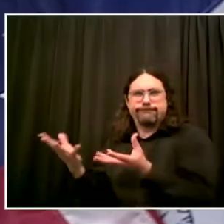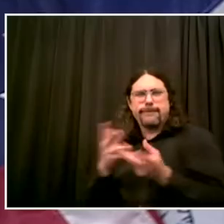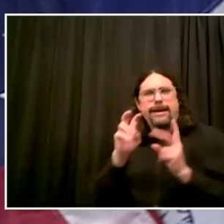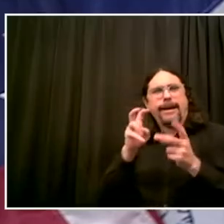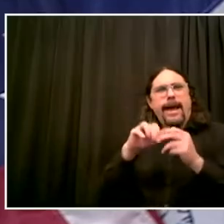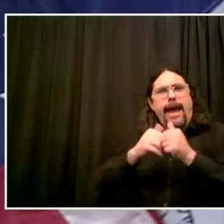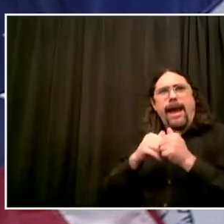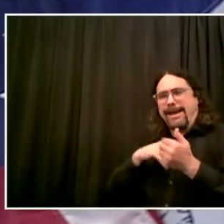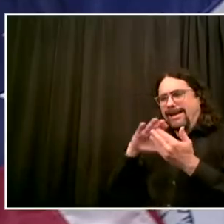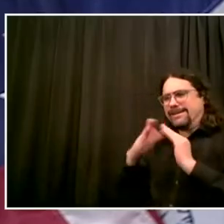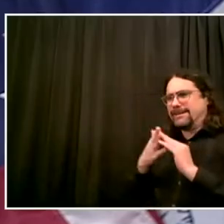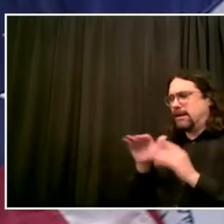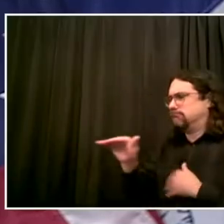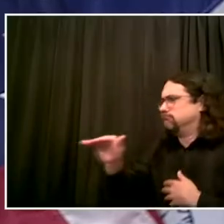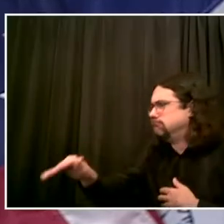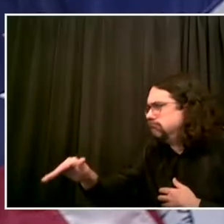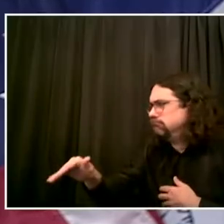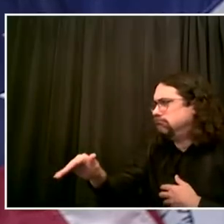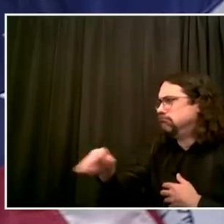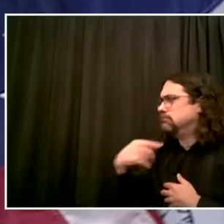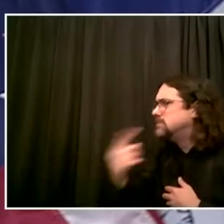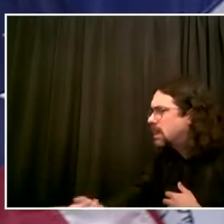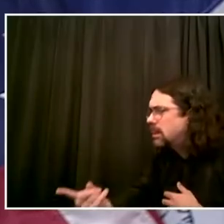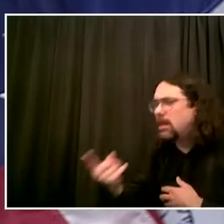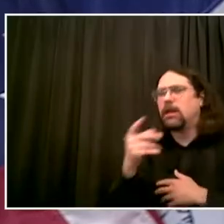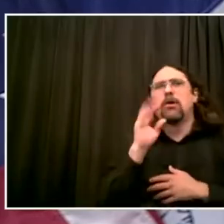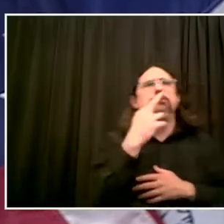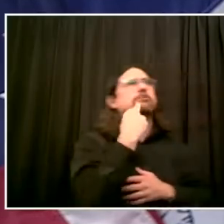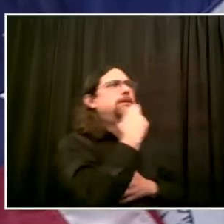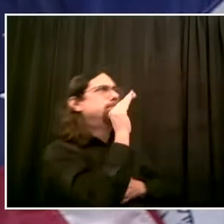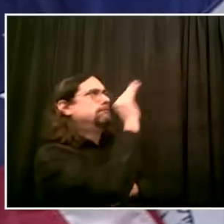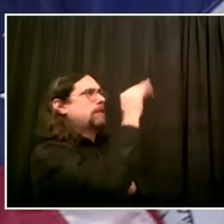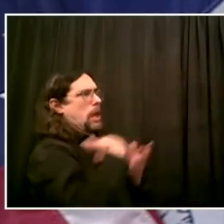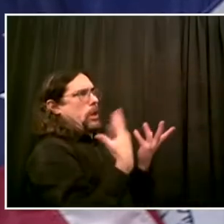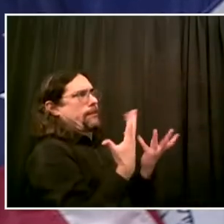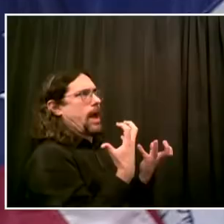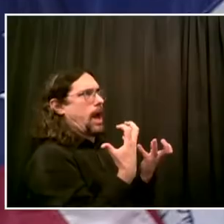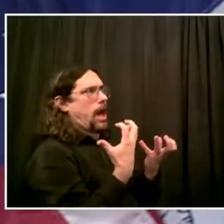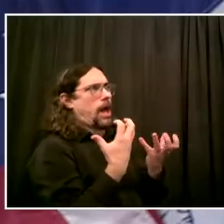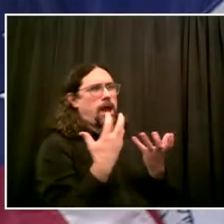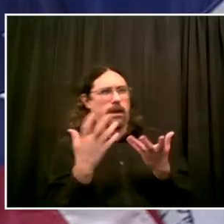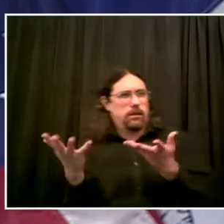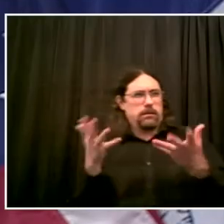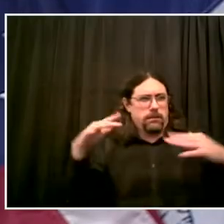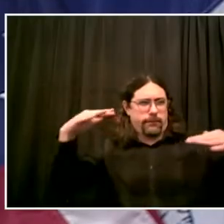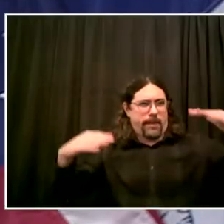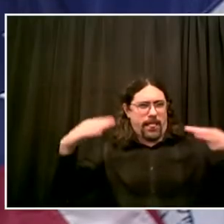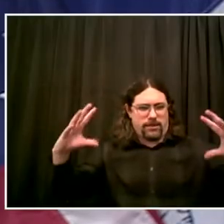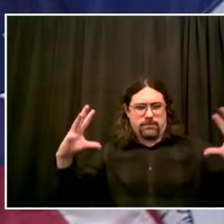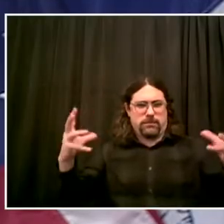HOW MANY -- ARE AVIBL.E NDA OYU NEED CUSTOMERS. HOW MUCH TIME WILL IT TE AKTO